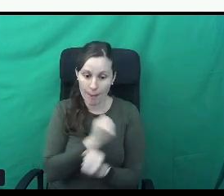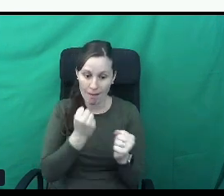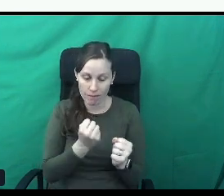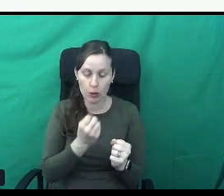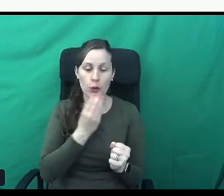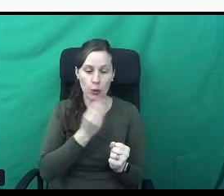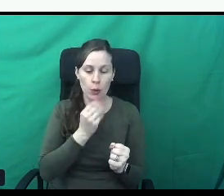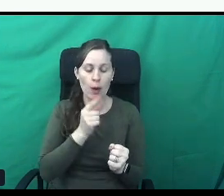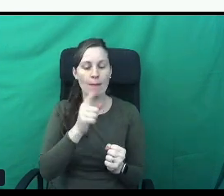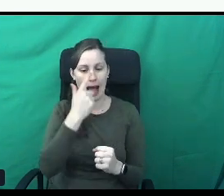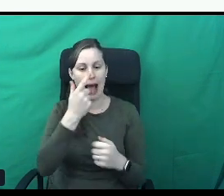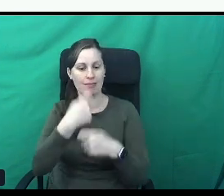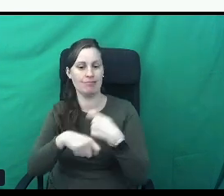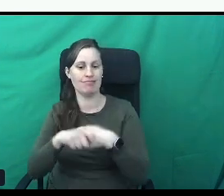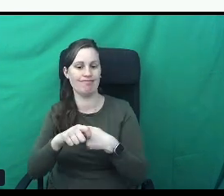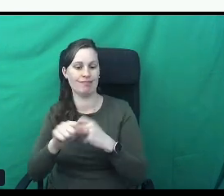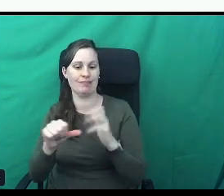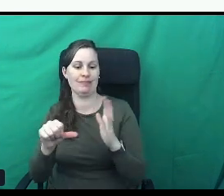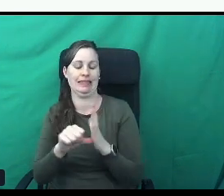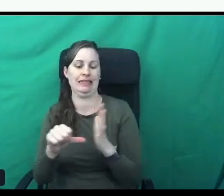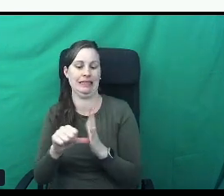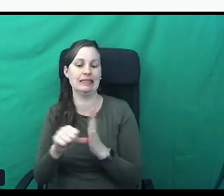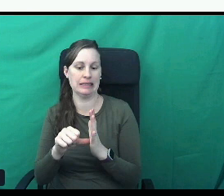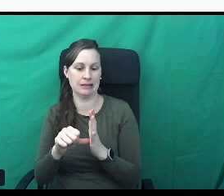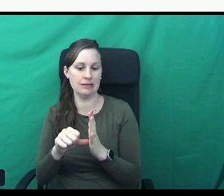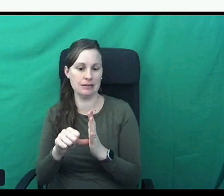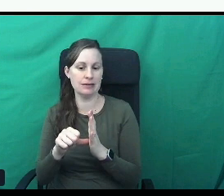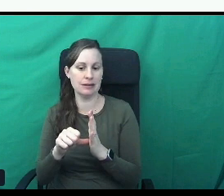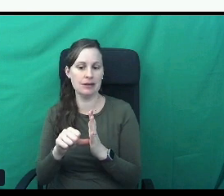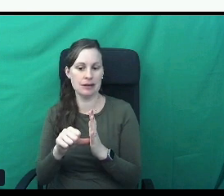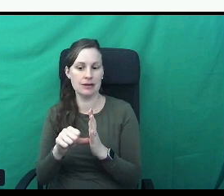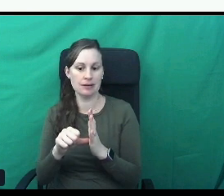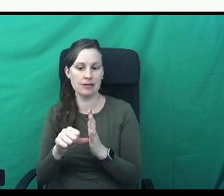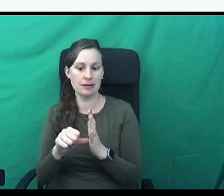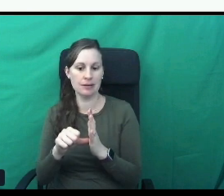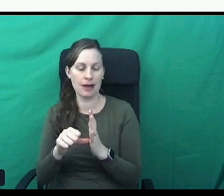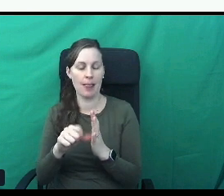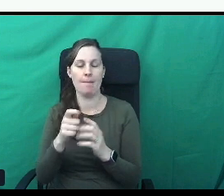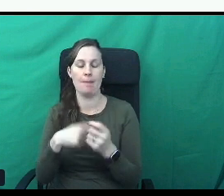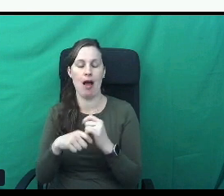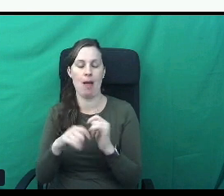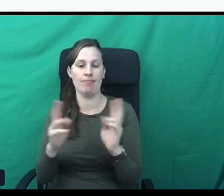It can cause problems. It can be big things, making it less accessible rather more accessible.